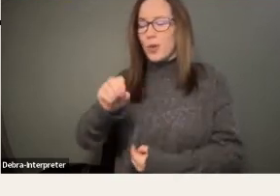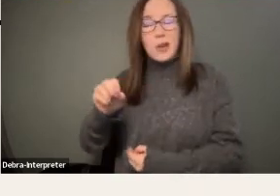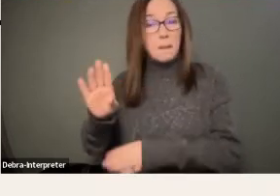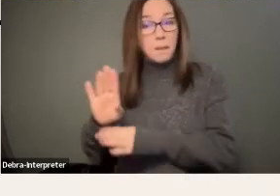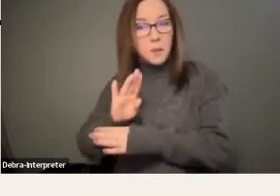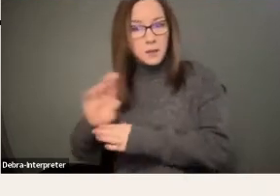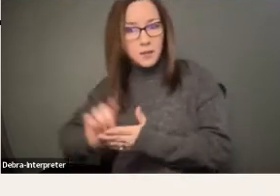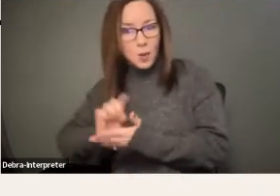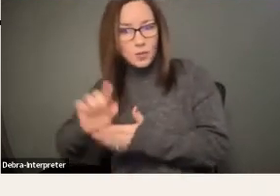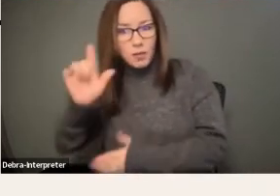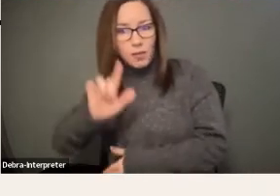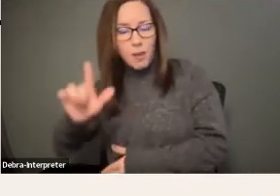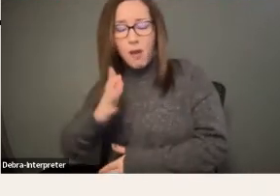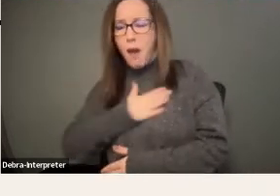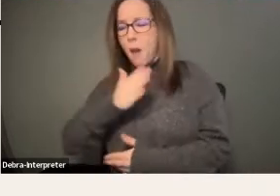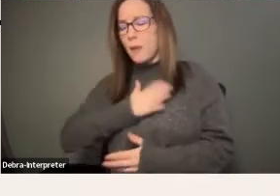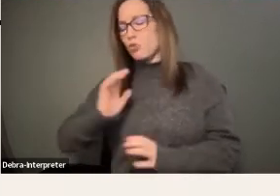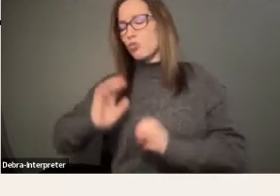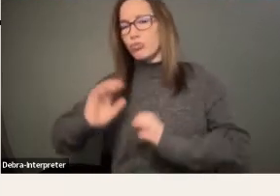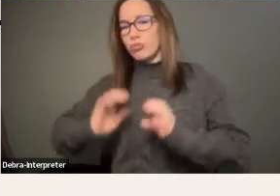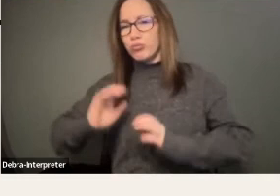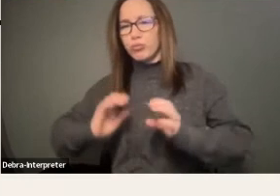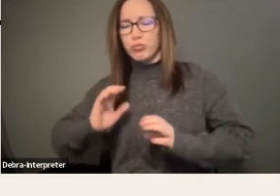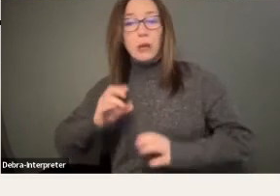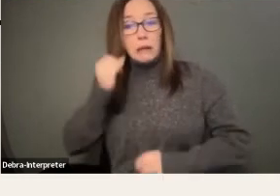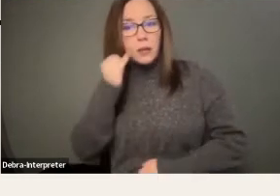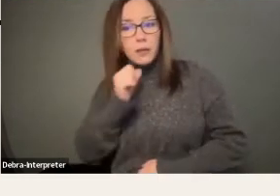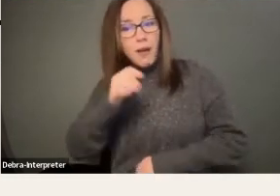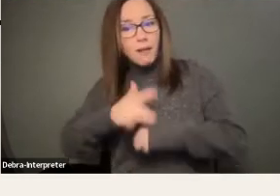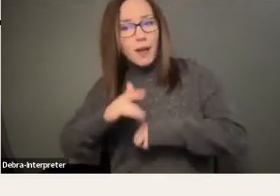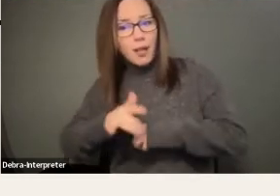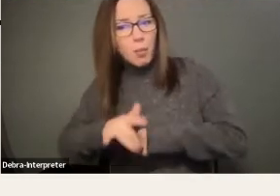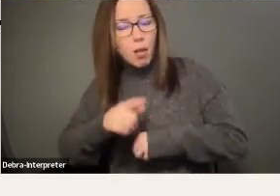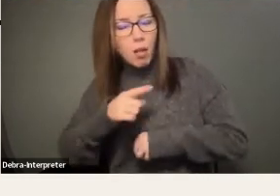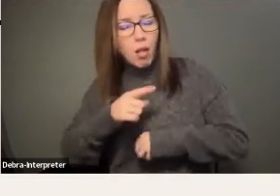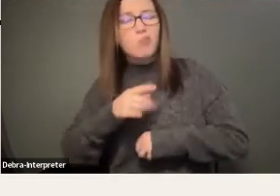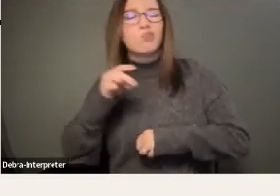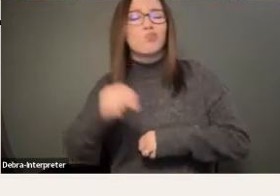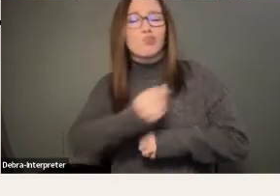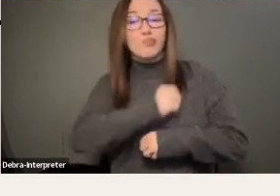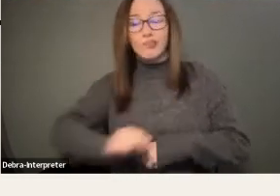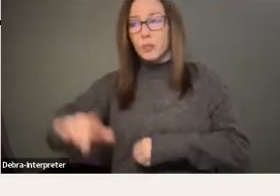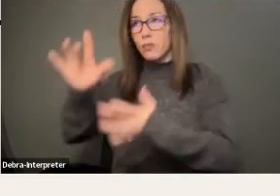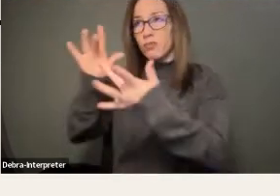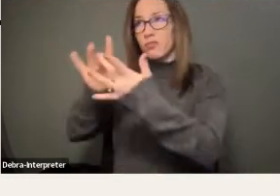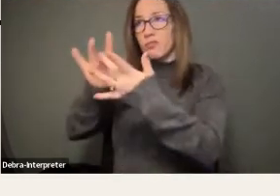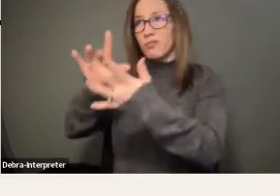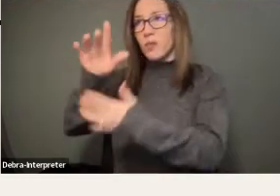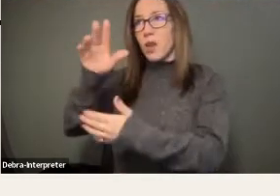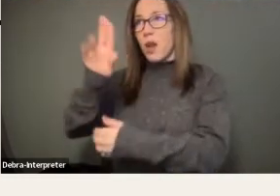also have a chat service if Monday through TPWRAOEU day, it is available 89:30 to 4:30. We are happy to chat with you. If the chat is not available the